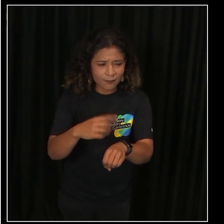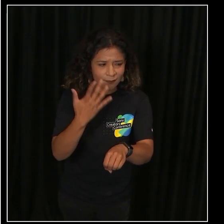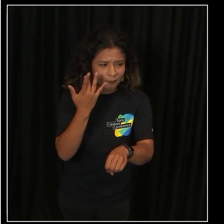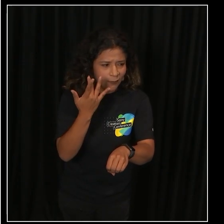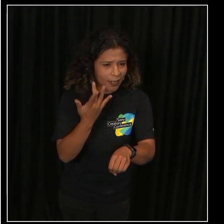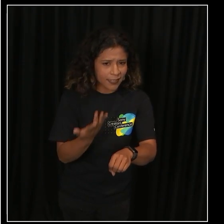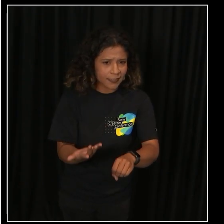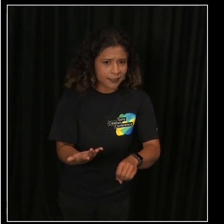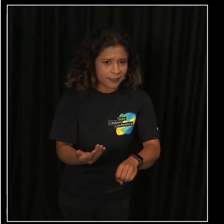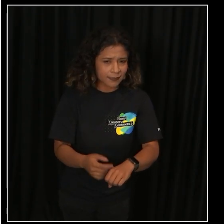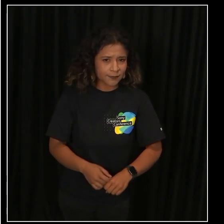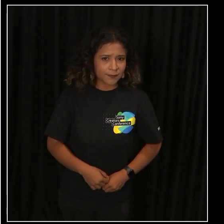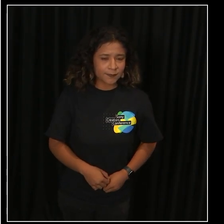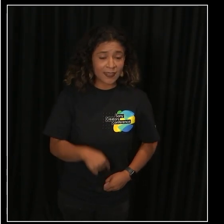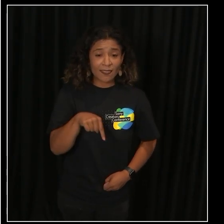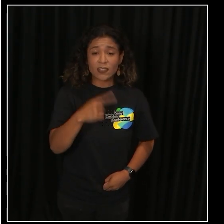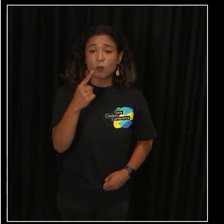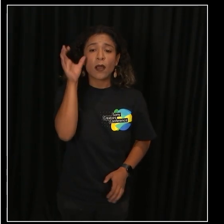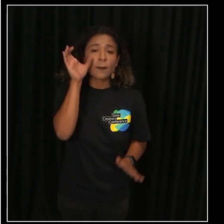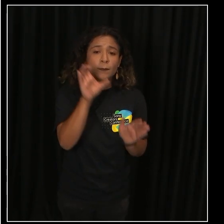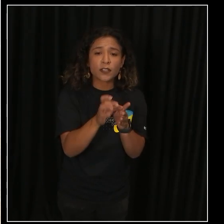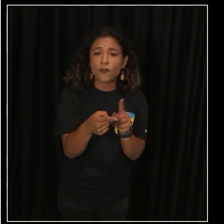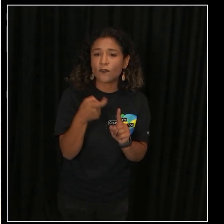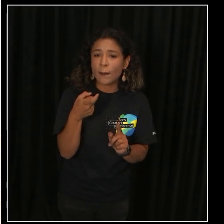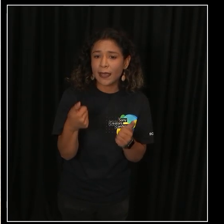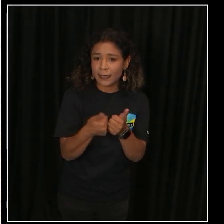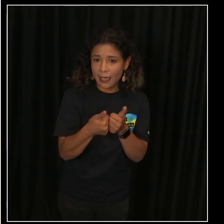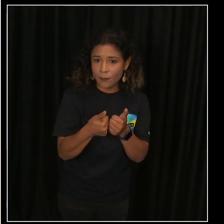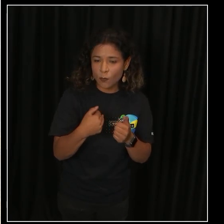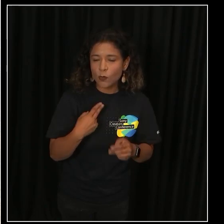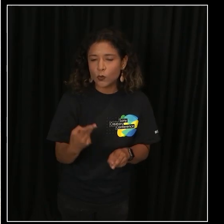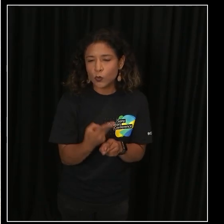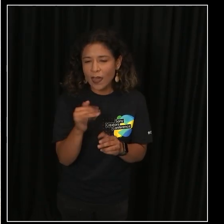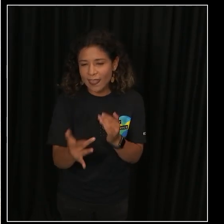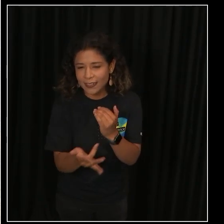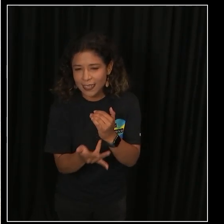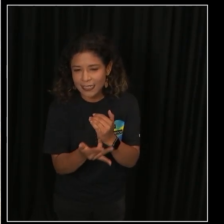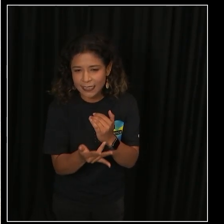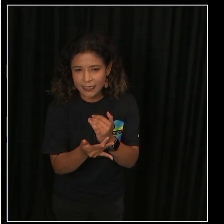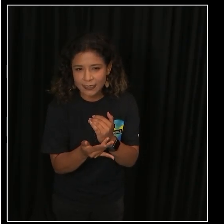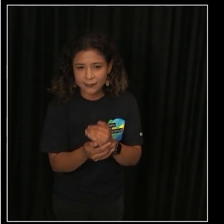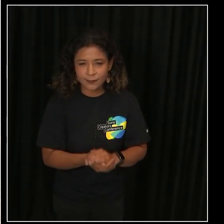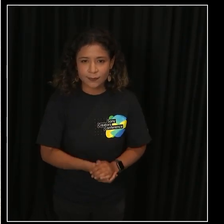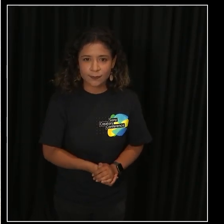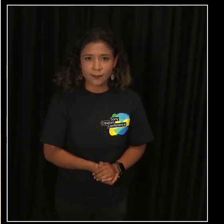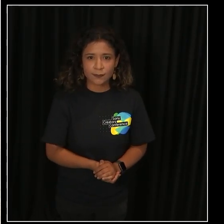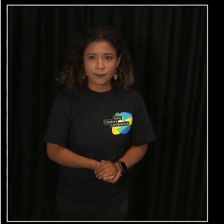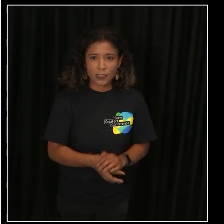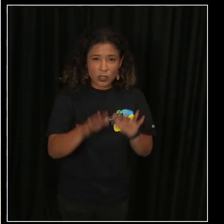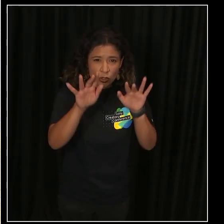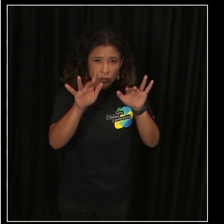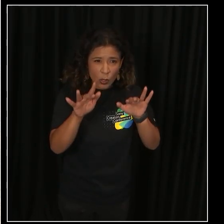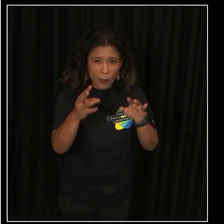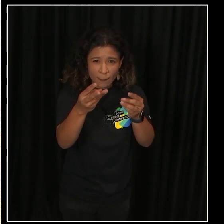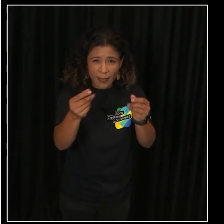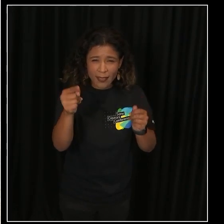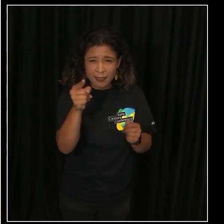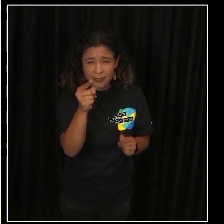Well, this is an image from one of the games that uses this technique. And if you see this mountain off in the background, it's got an awful lot of trees on it.